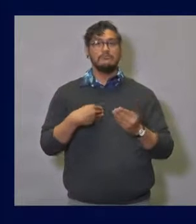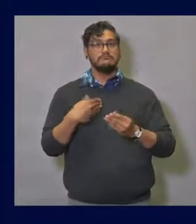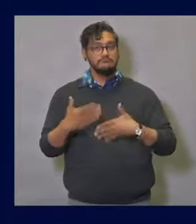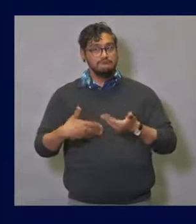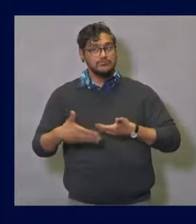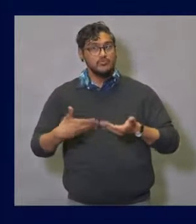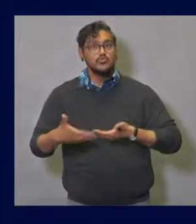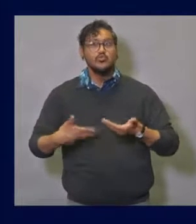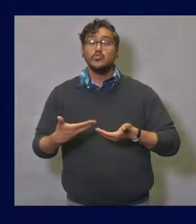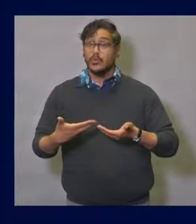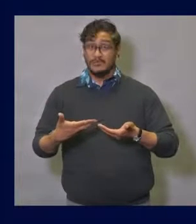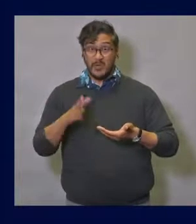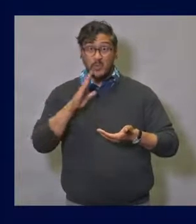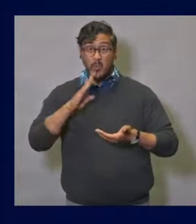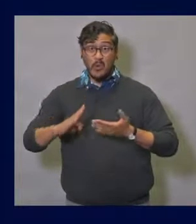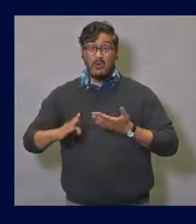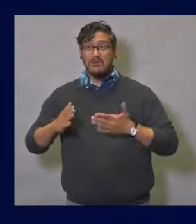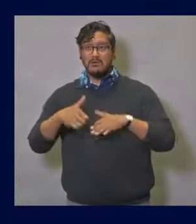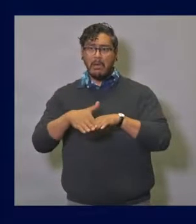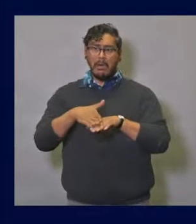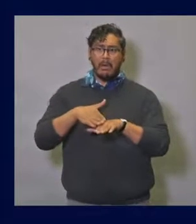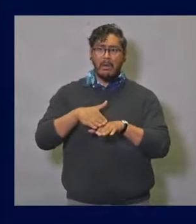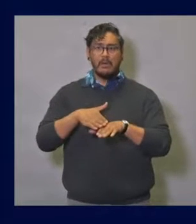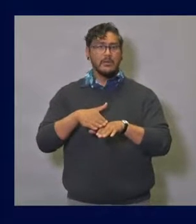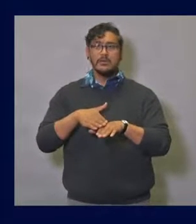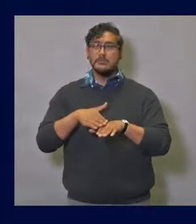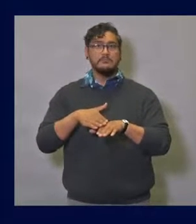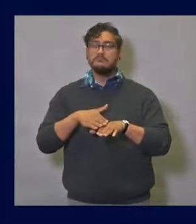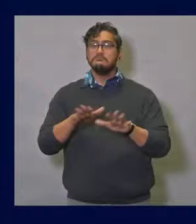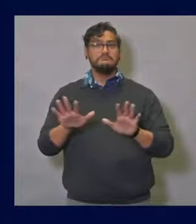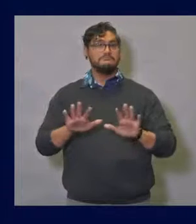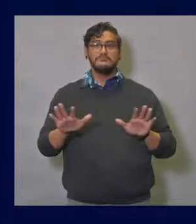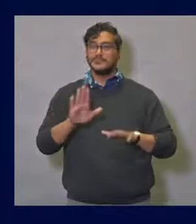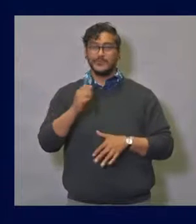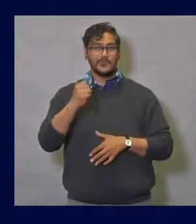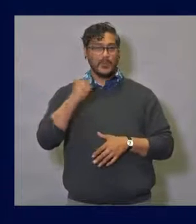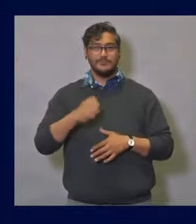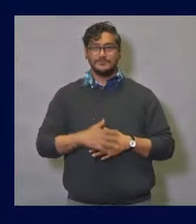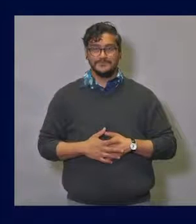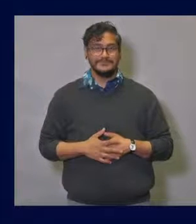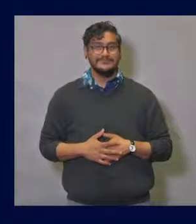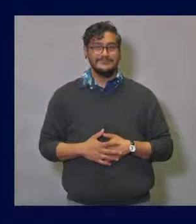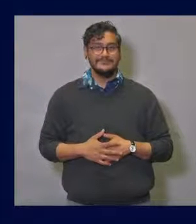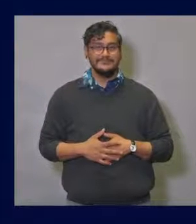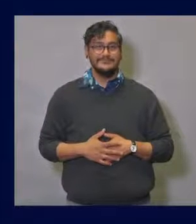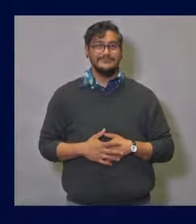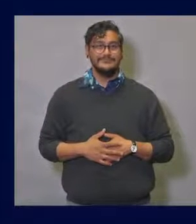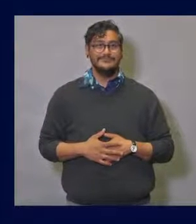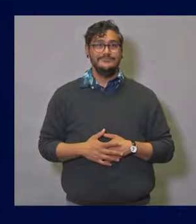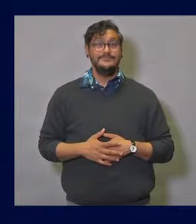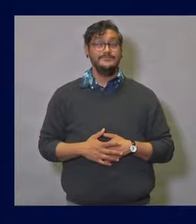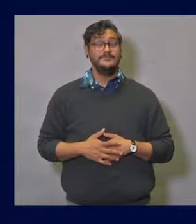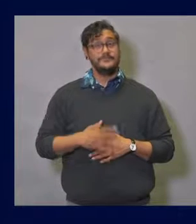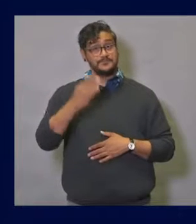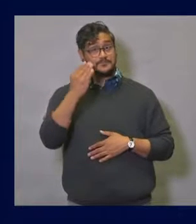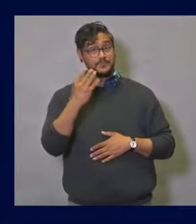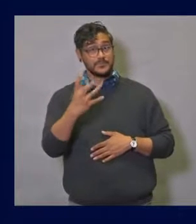VACCINATION THROUGHPUT WILL NOT